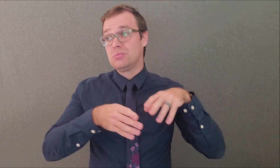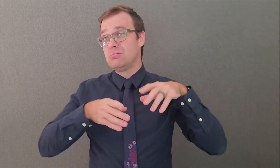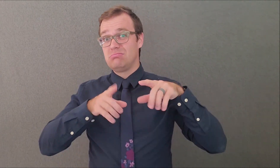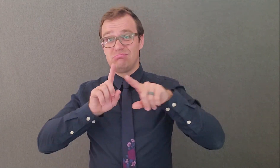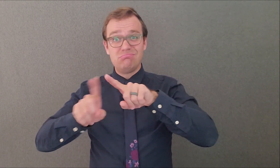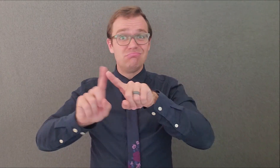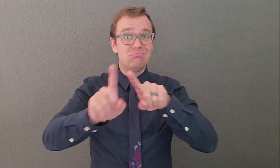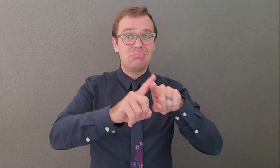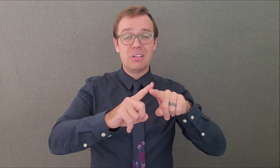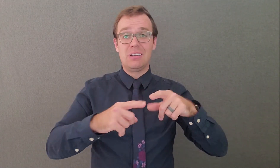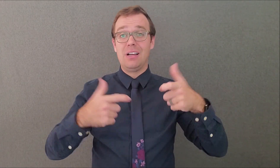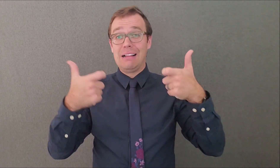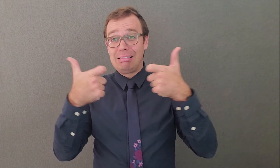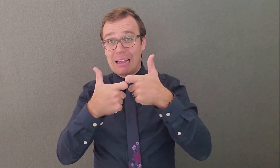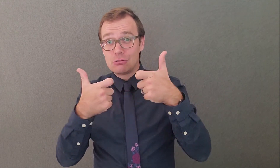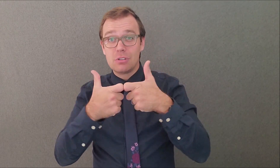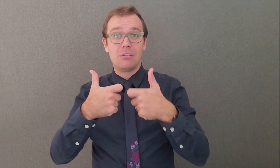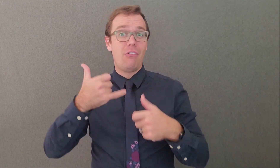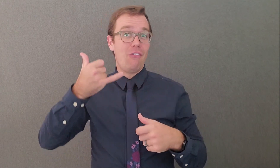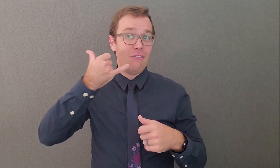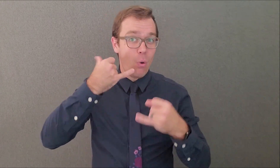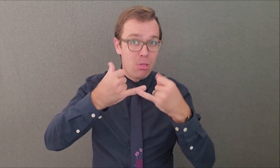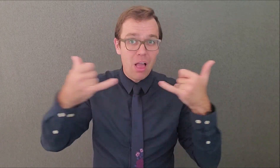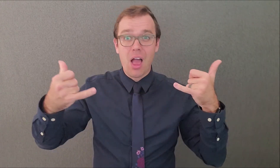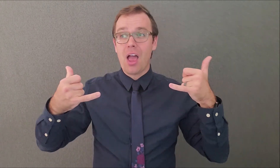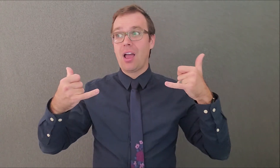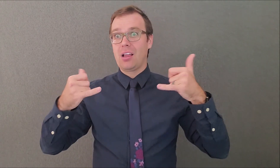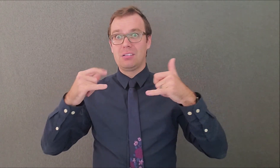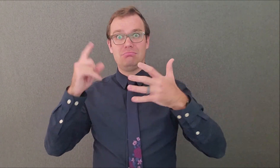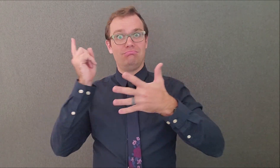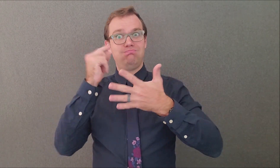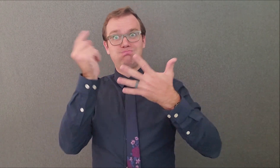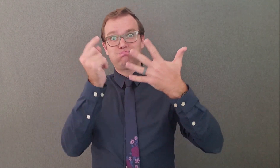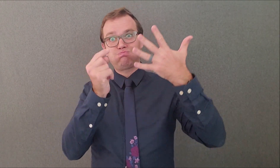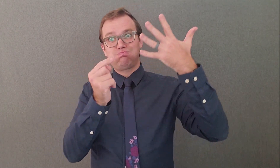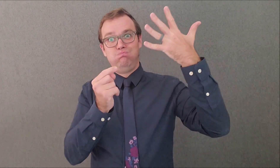power and telephone lines, and many other structures.